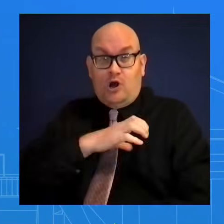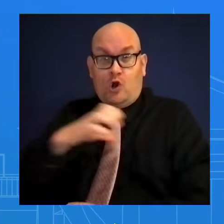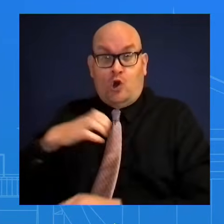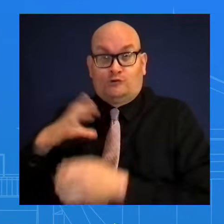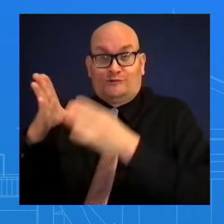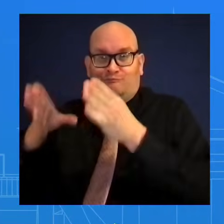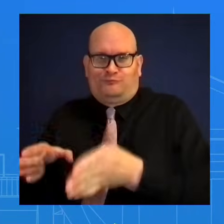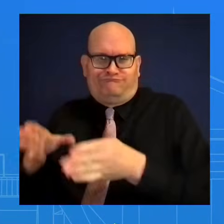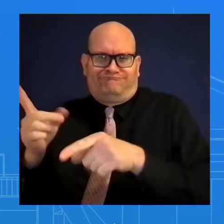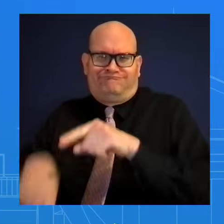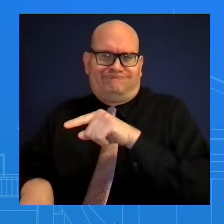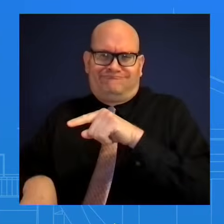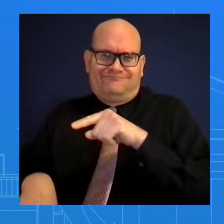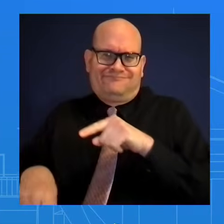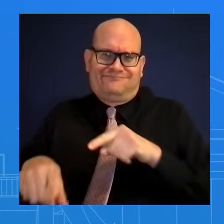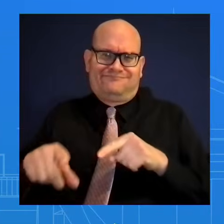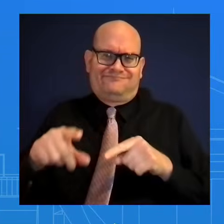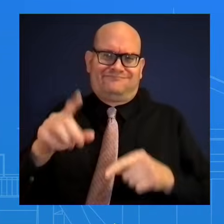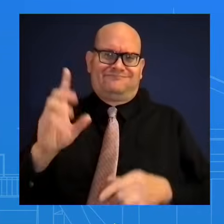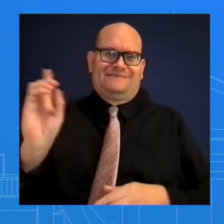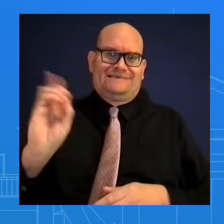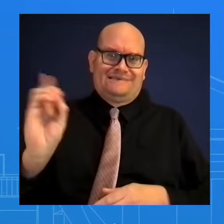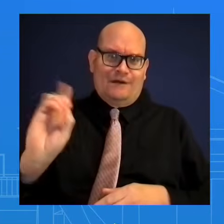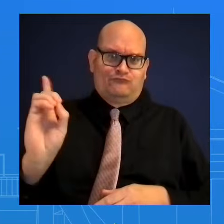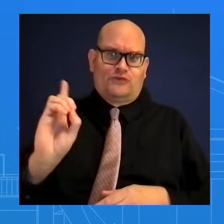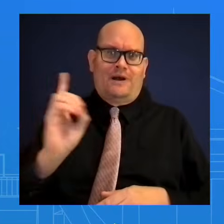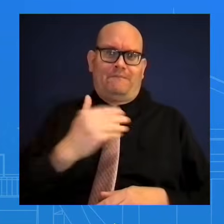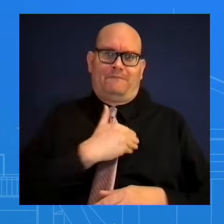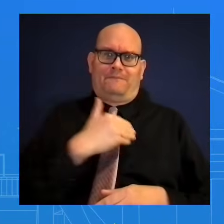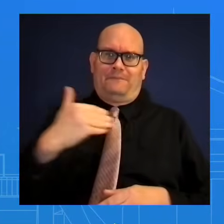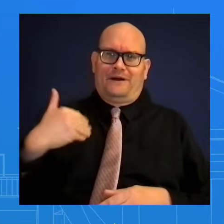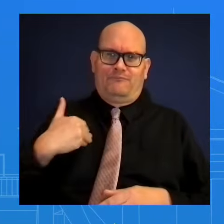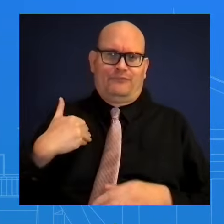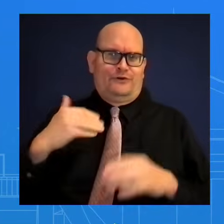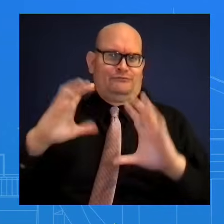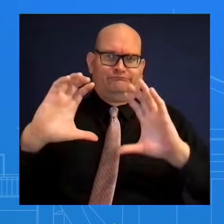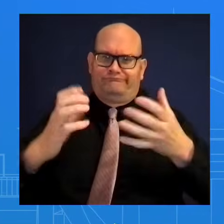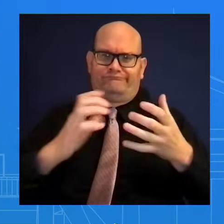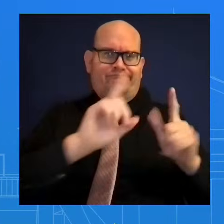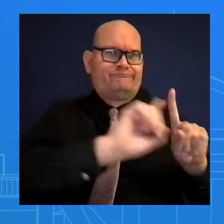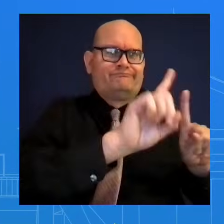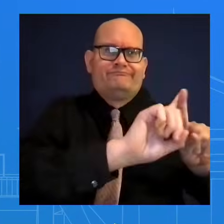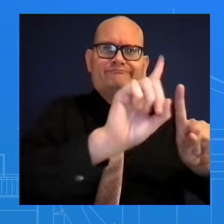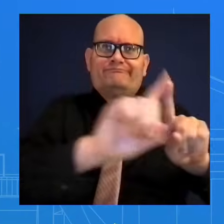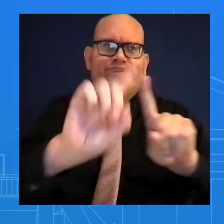with Democratic members across the ideological spectrum to talk about the bill.